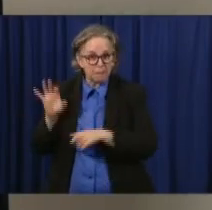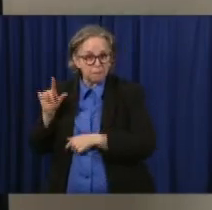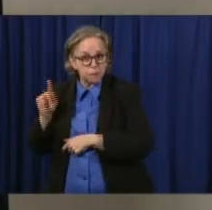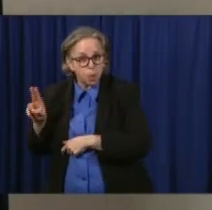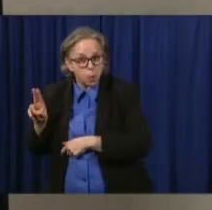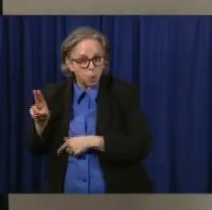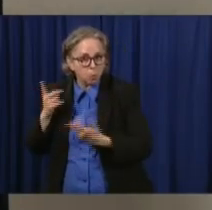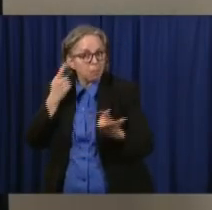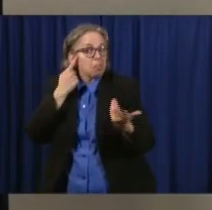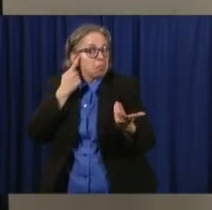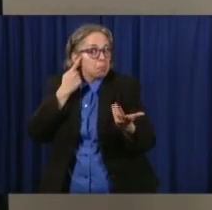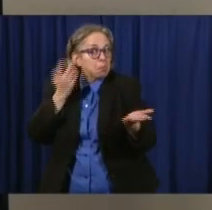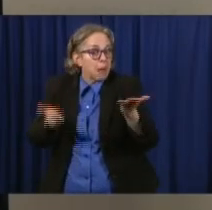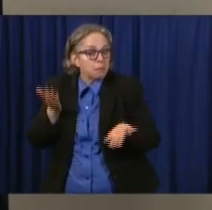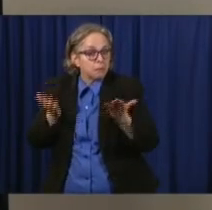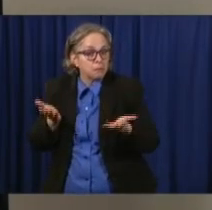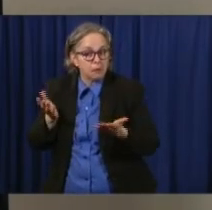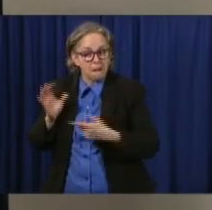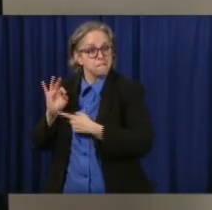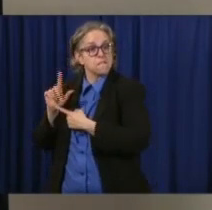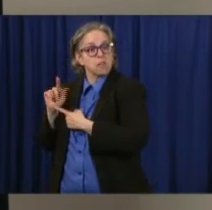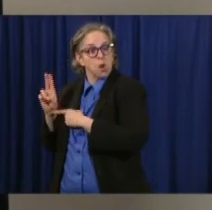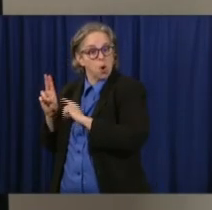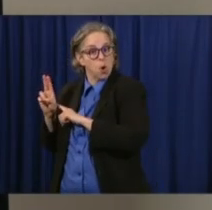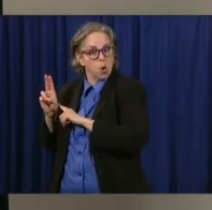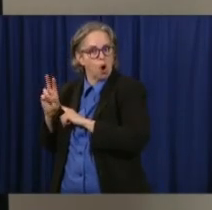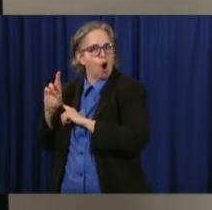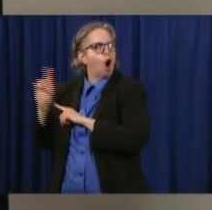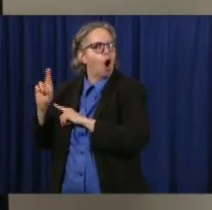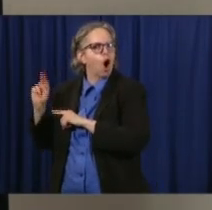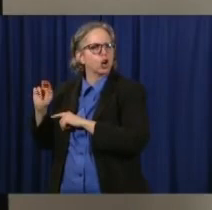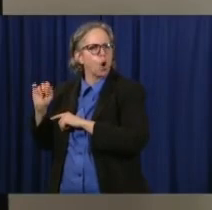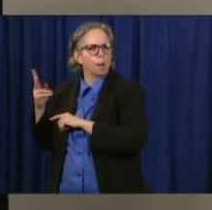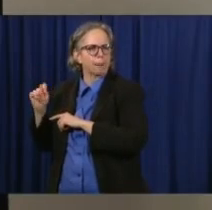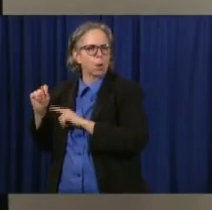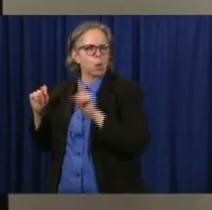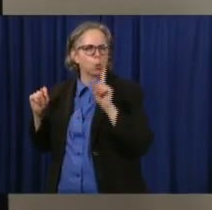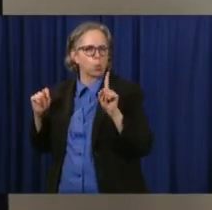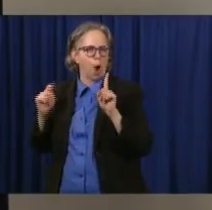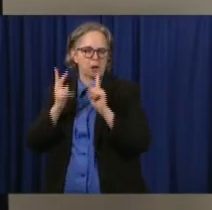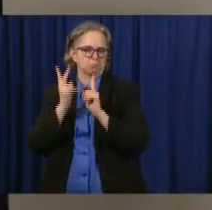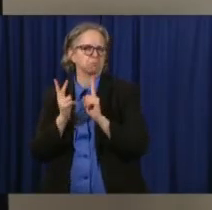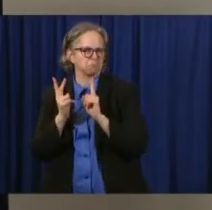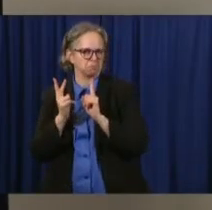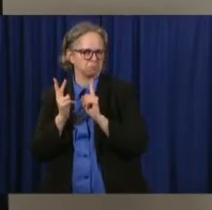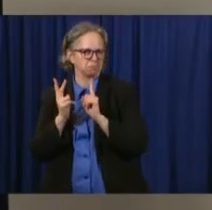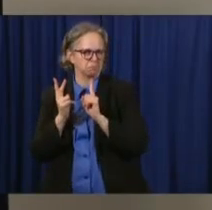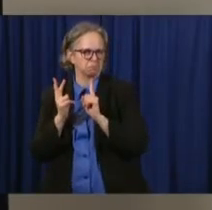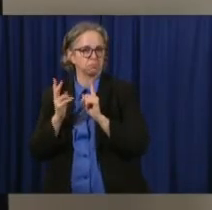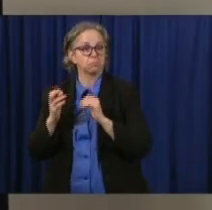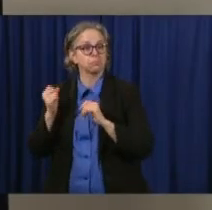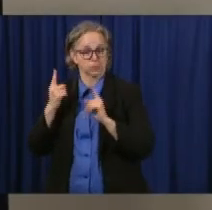SUSCEPTIBLE THE POPULATION IS AND MORE IMPORTANTLY THE THIRD FACTOR WHICH IS WHAT WE DO TO STOP THE SPREAD OF THAT DISEASE. A LOT HAS BEEN SAID. REMEMBER EARLY ON WE TALKED